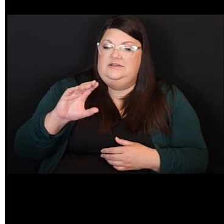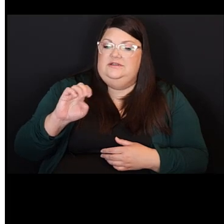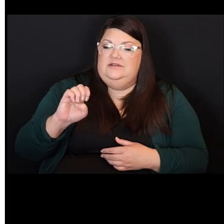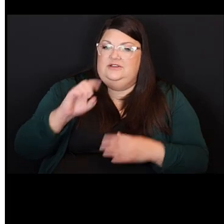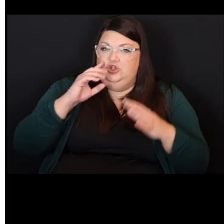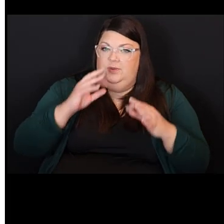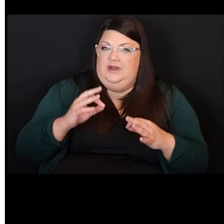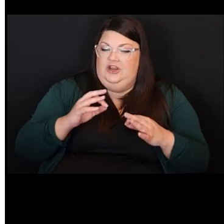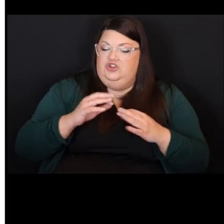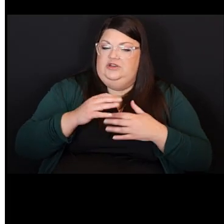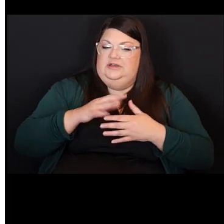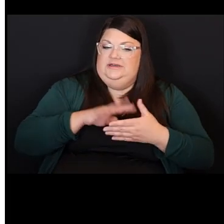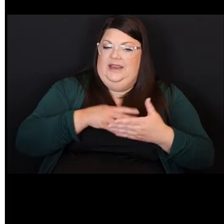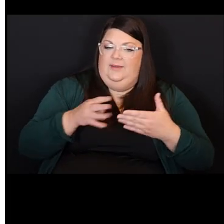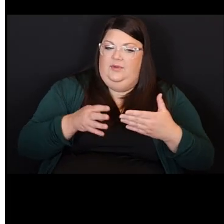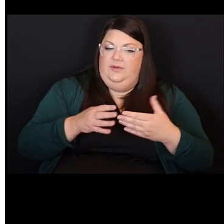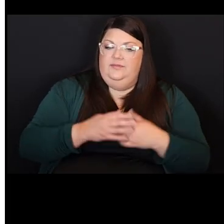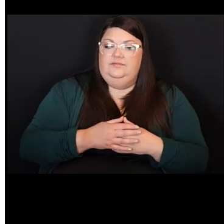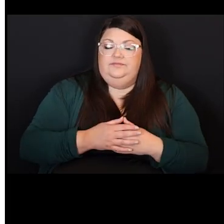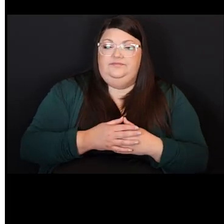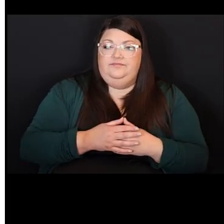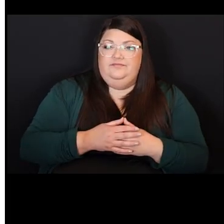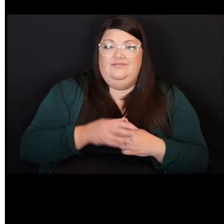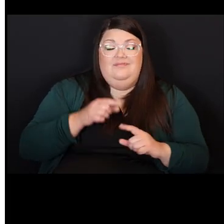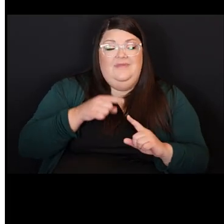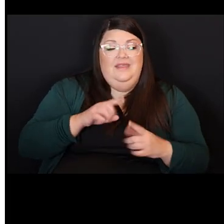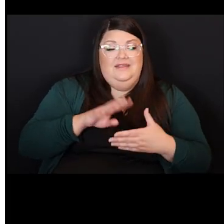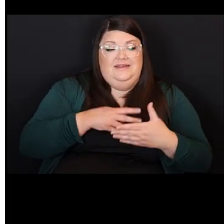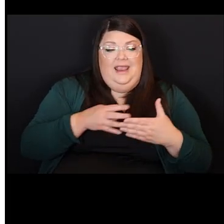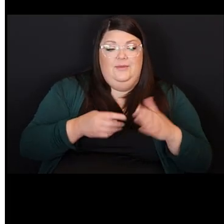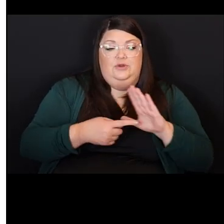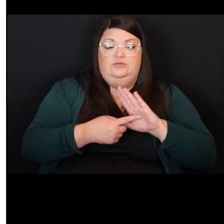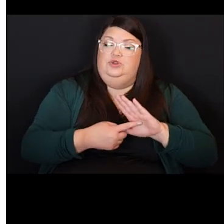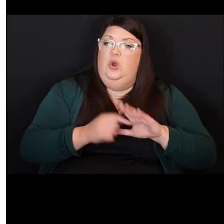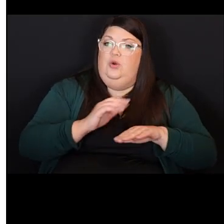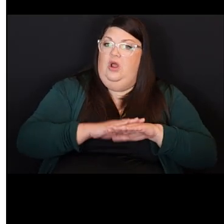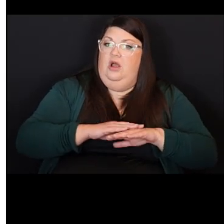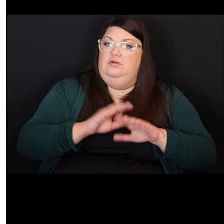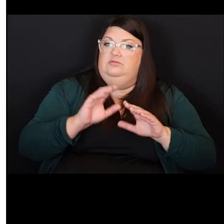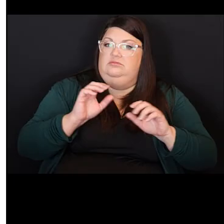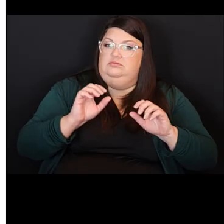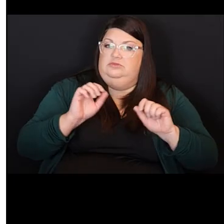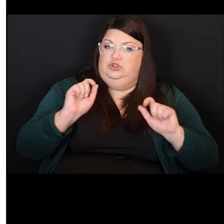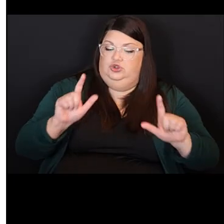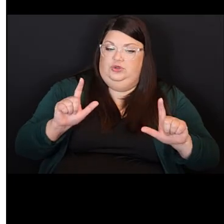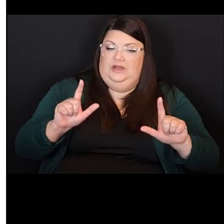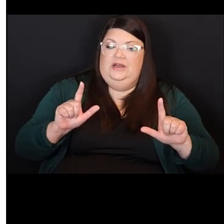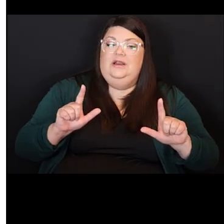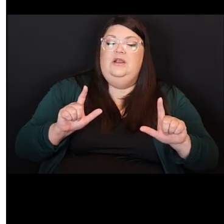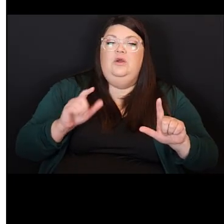The regulatory indirect costs responsibility table displayed on the screen is designed to